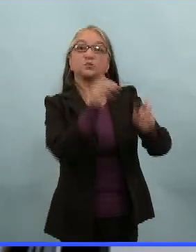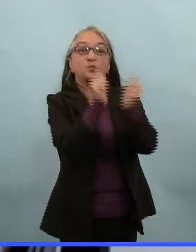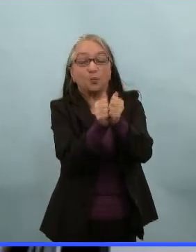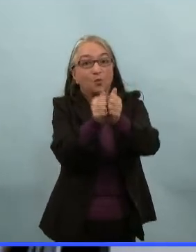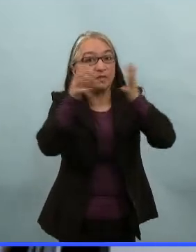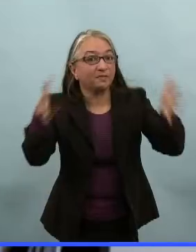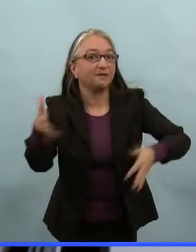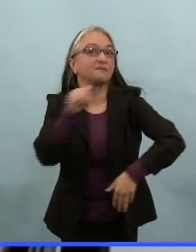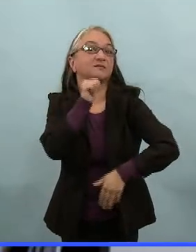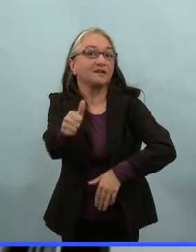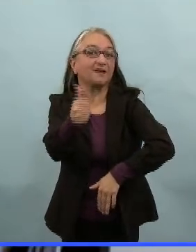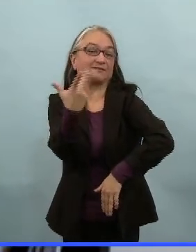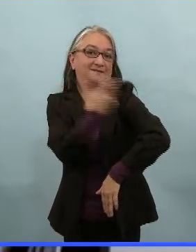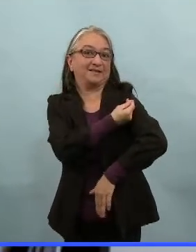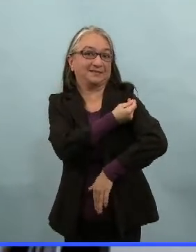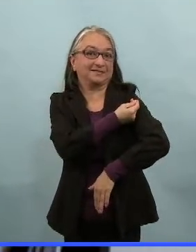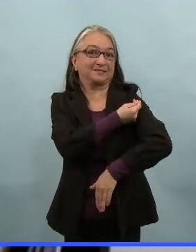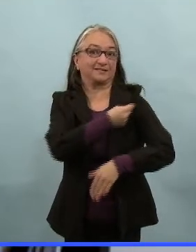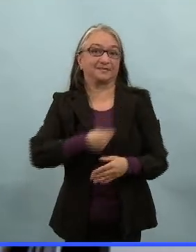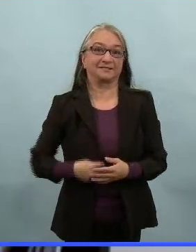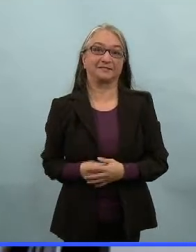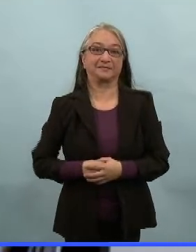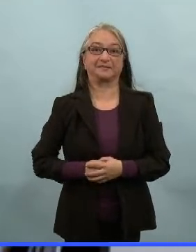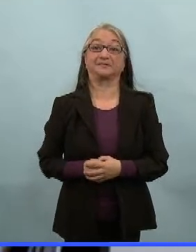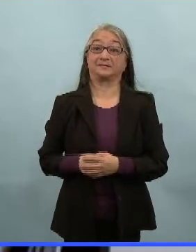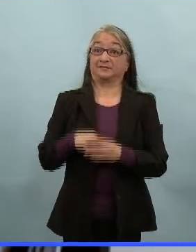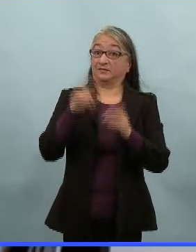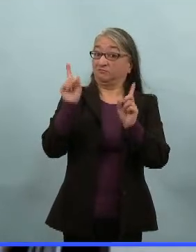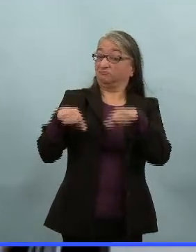something we haven't talked much about though is the fact that scientists